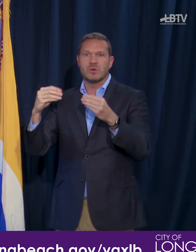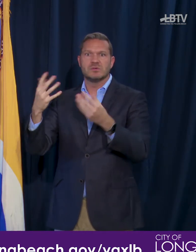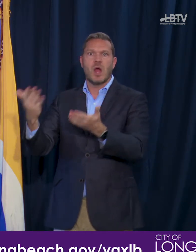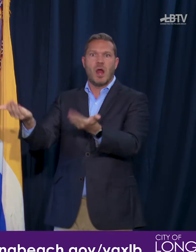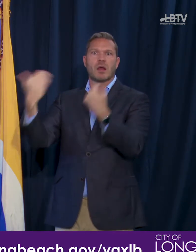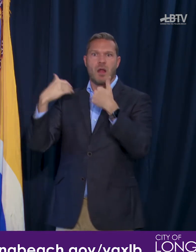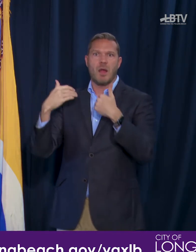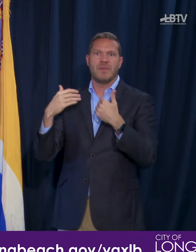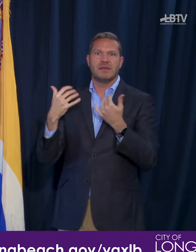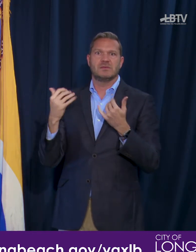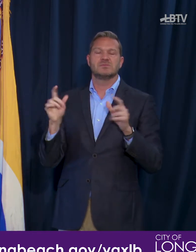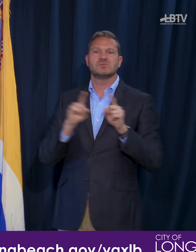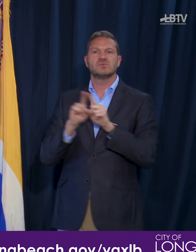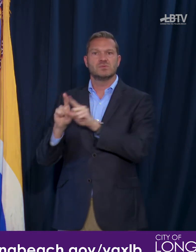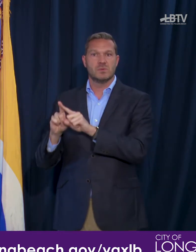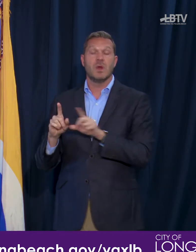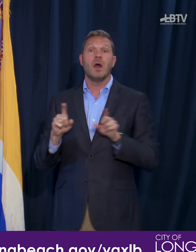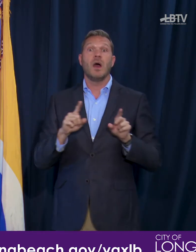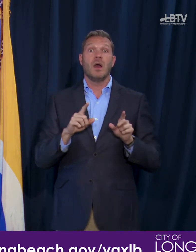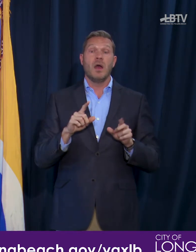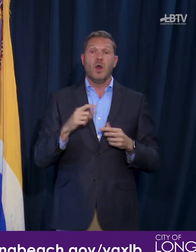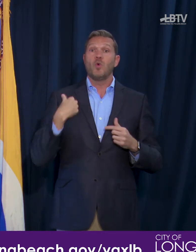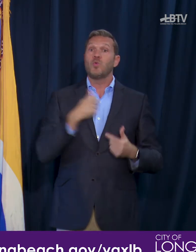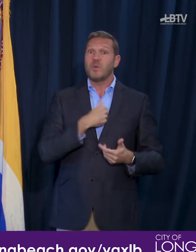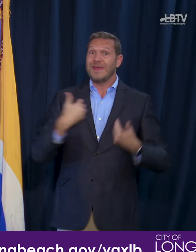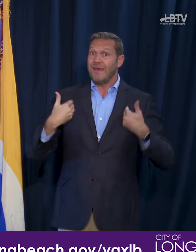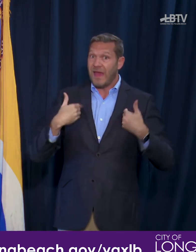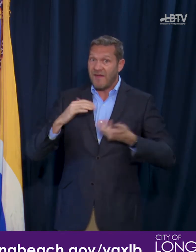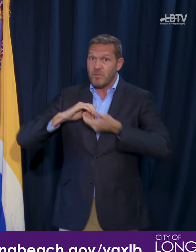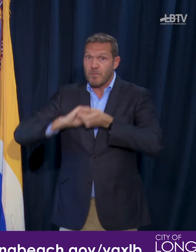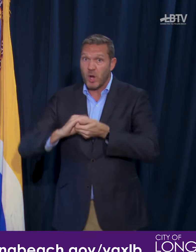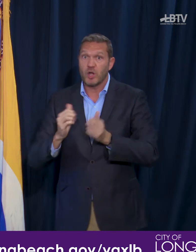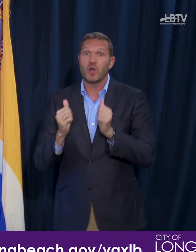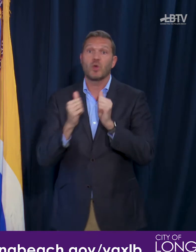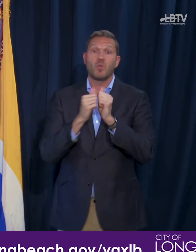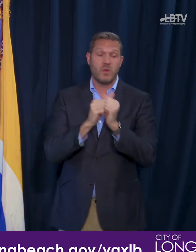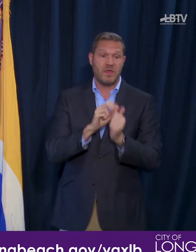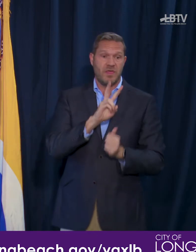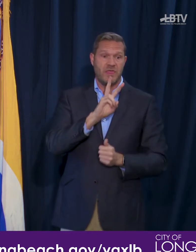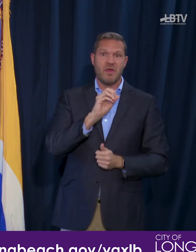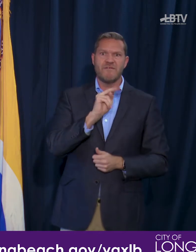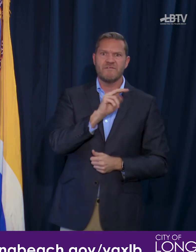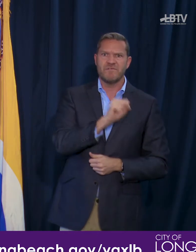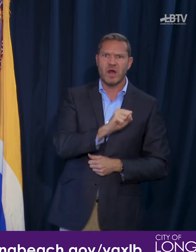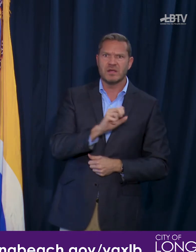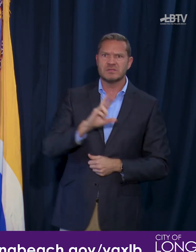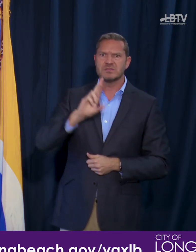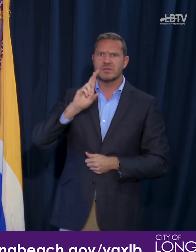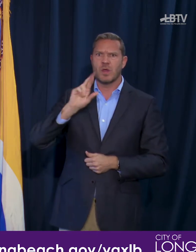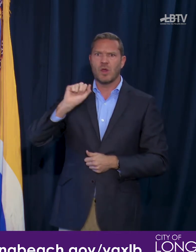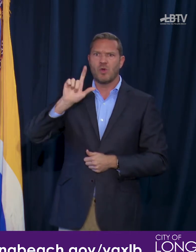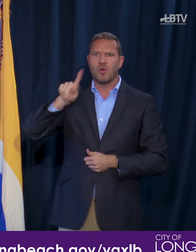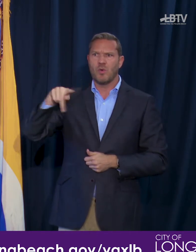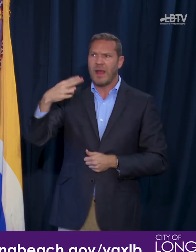We also have a partnership with both Vons and Ralphs. Correct me if I get those wrong Kelly I think those are the two right?